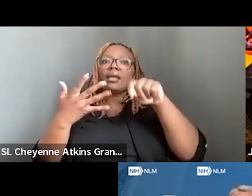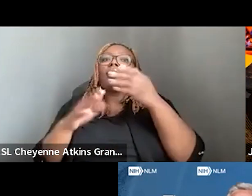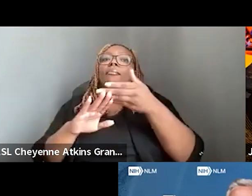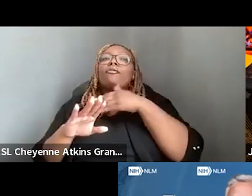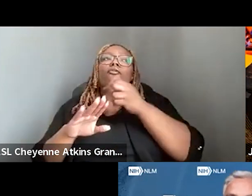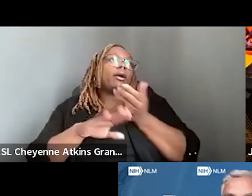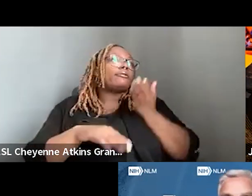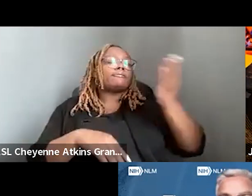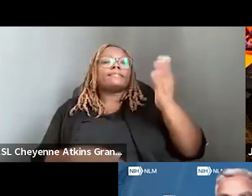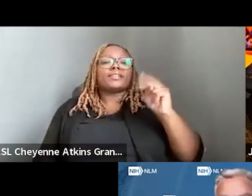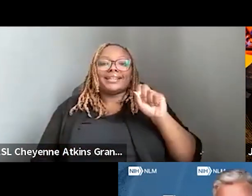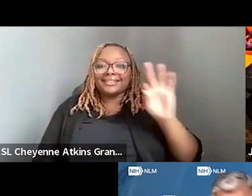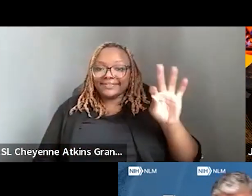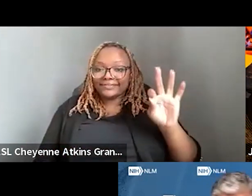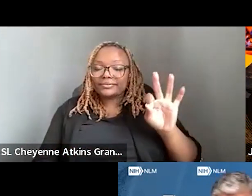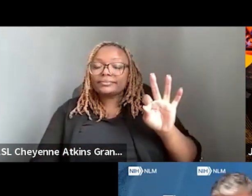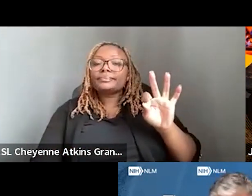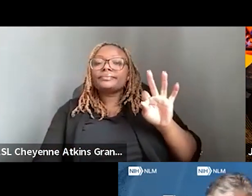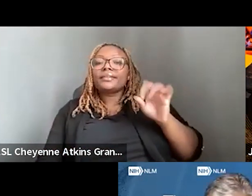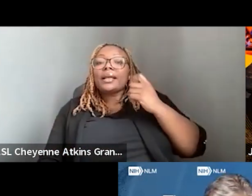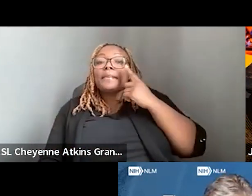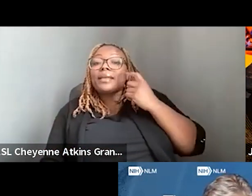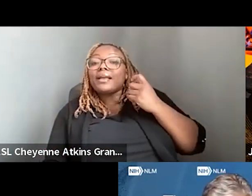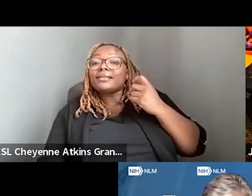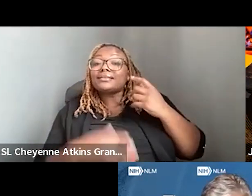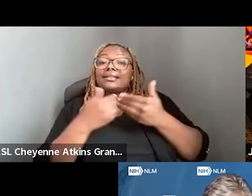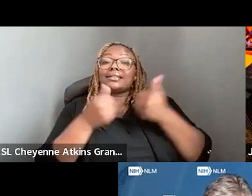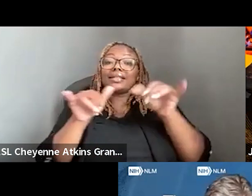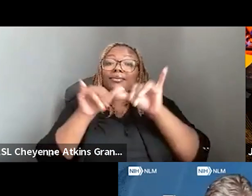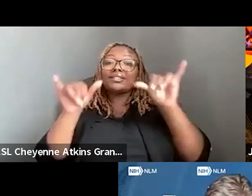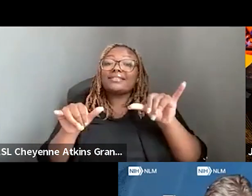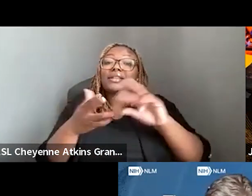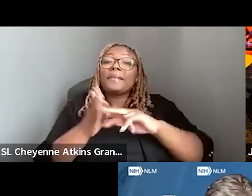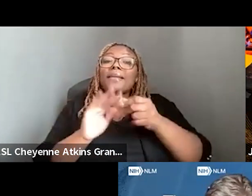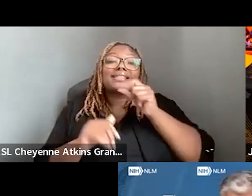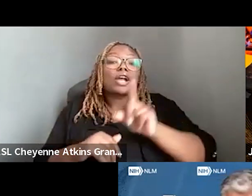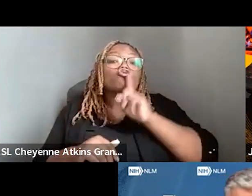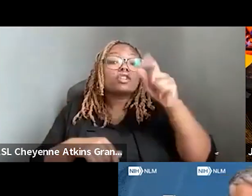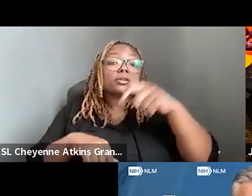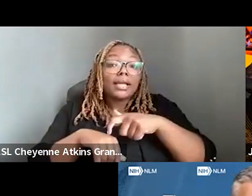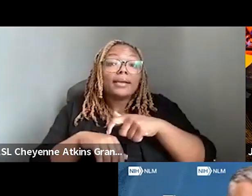And because it is a separate system, it's not real time, meaning, as you submit your package